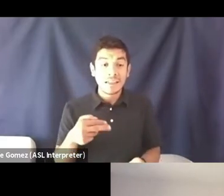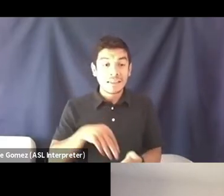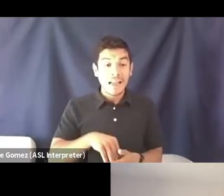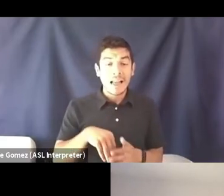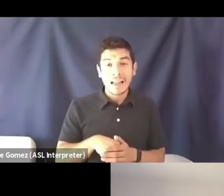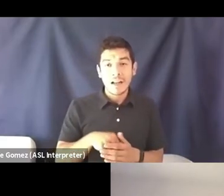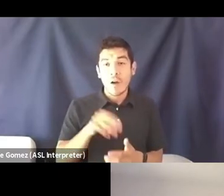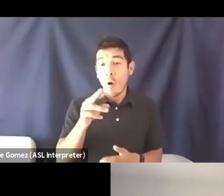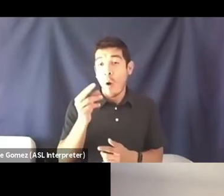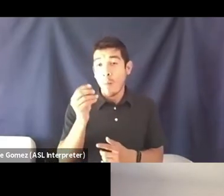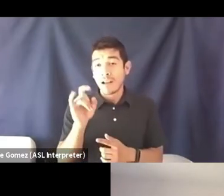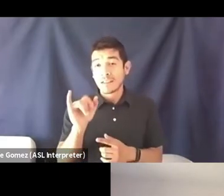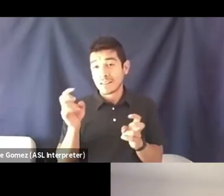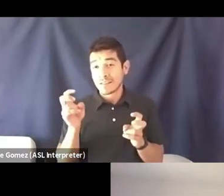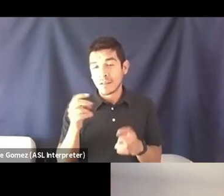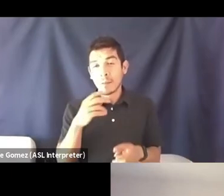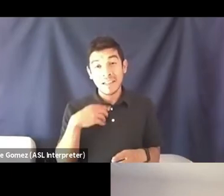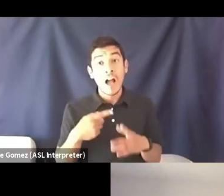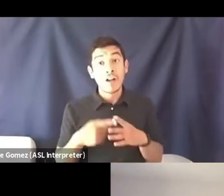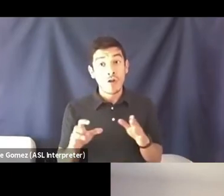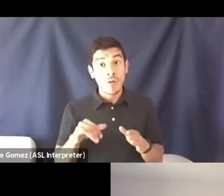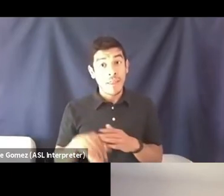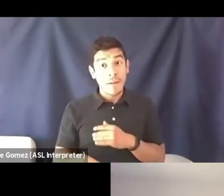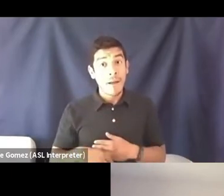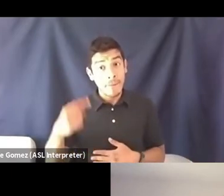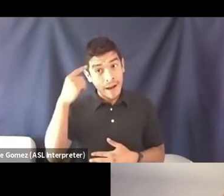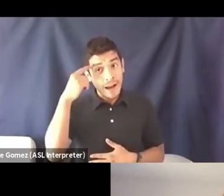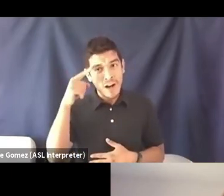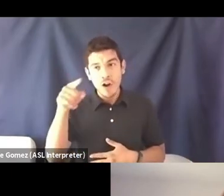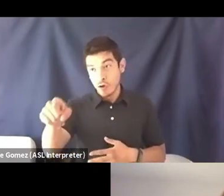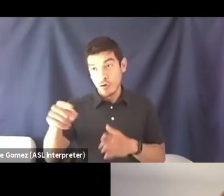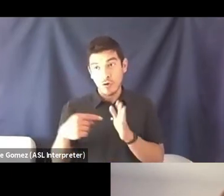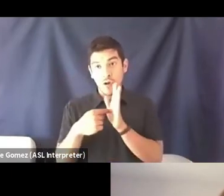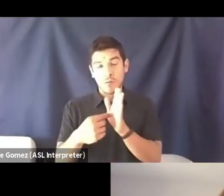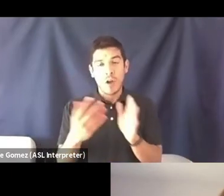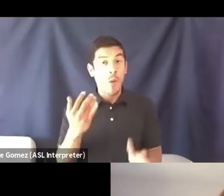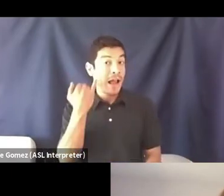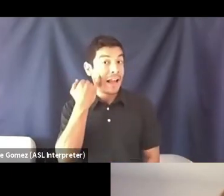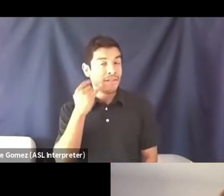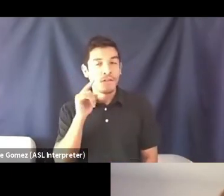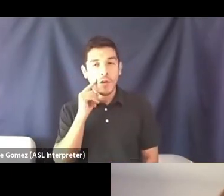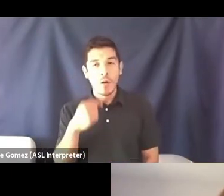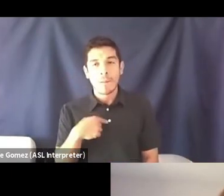'Cause I did start to do that in my mind. And you sort of represented a what if, for me when I watched it,